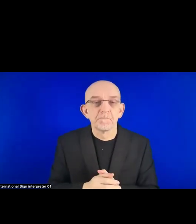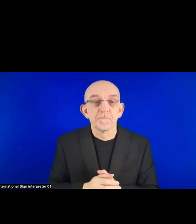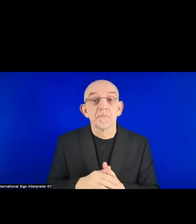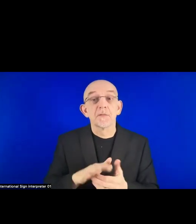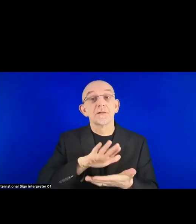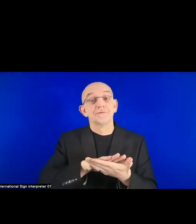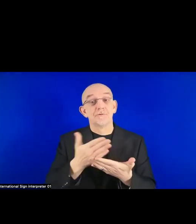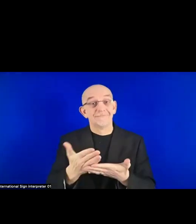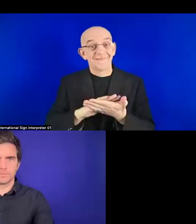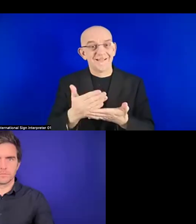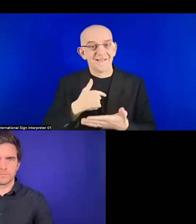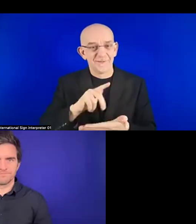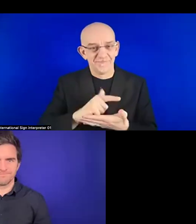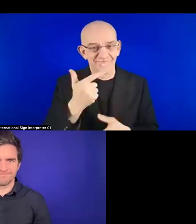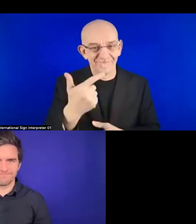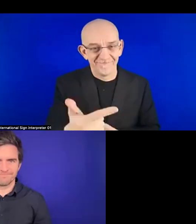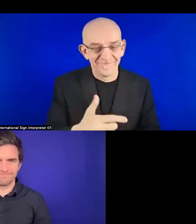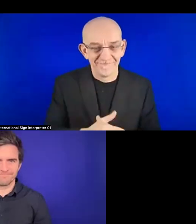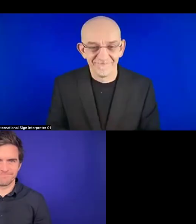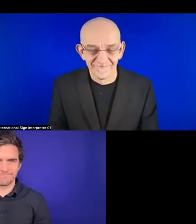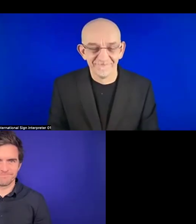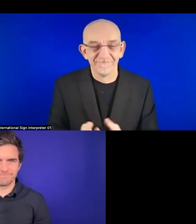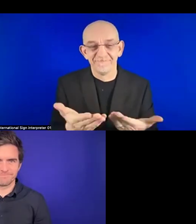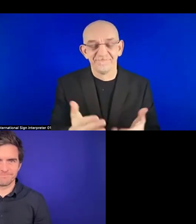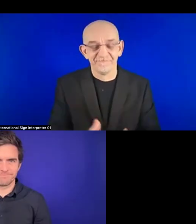opportunities, we are very excited to be able to develop a new generation of